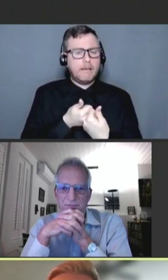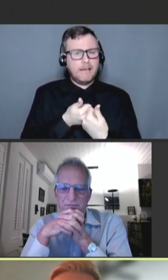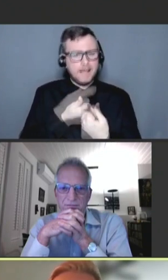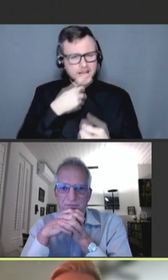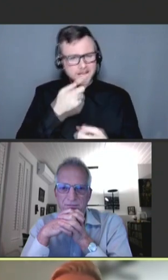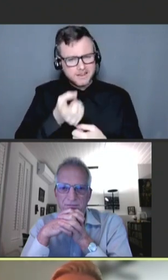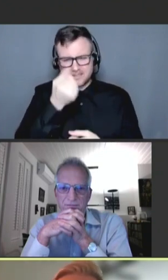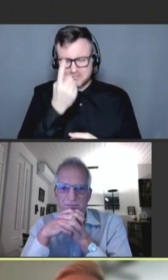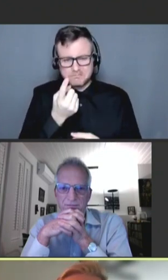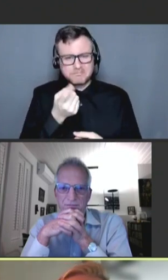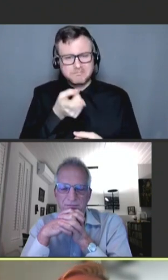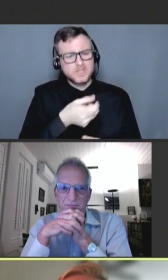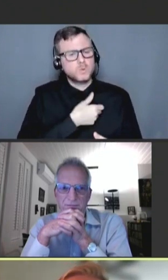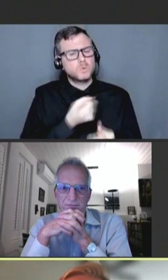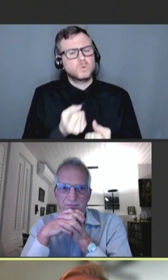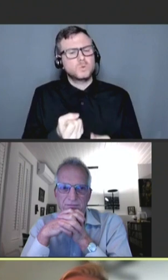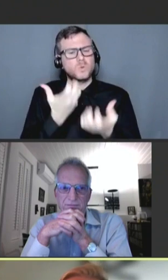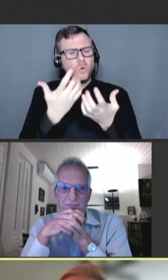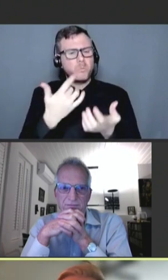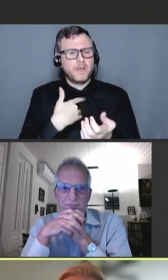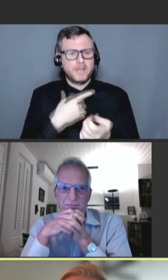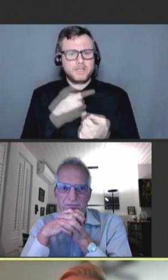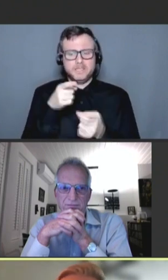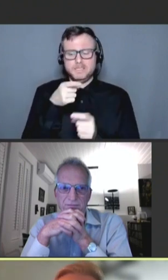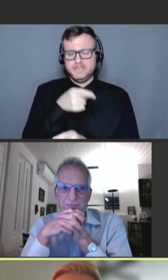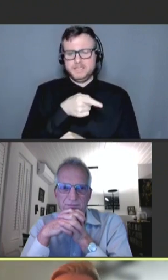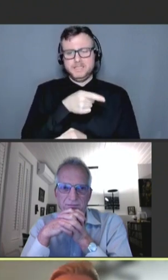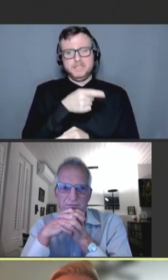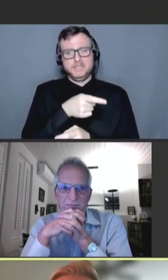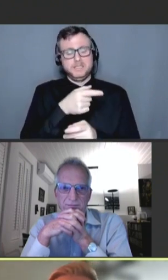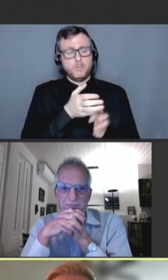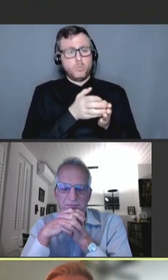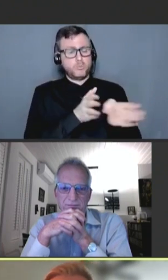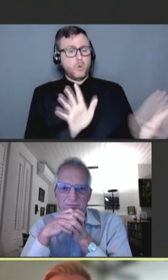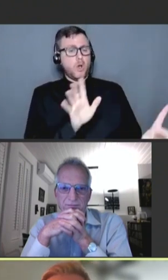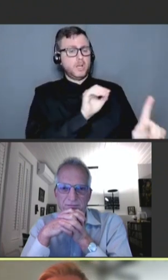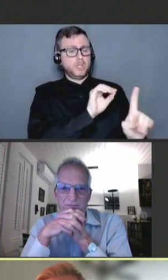there's so much -- on the one side, so much broad exposure in the community [unintelligible]